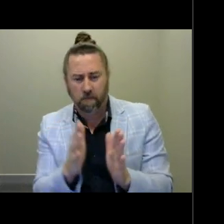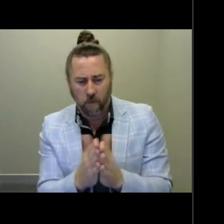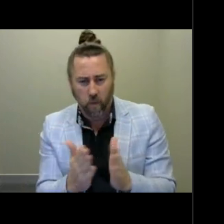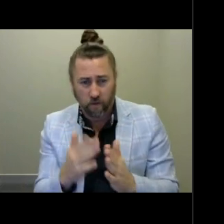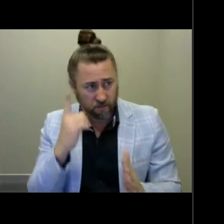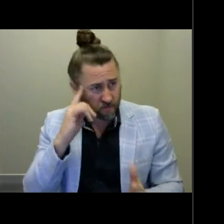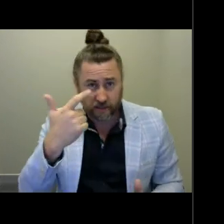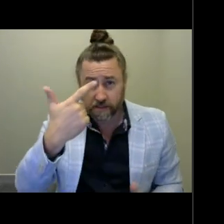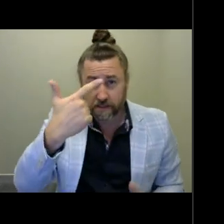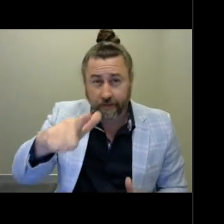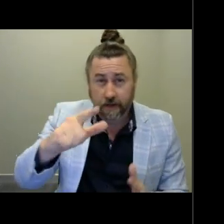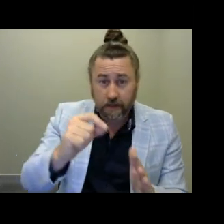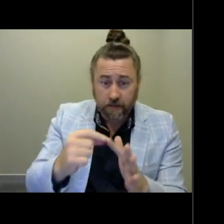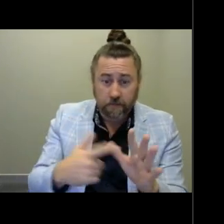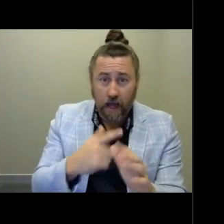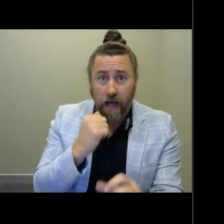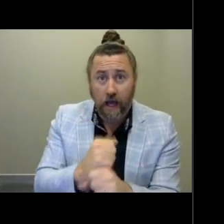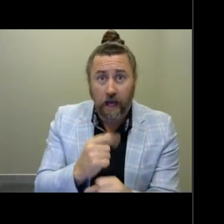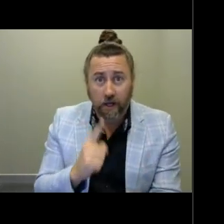so it's a hefty resource.